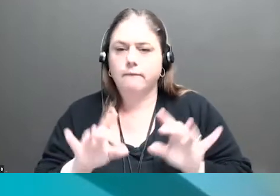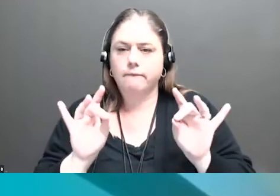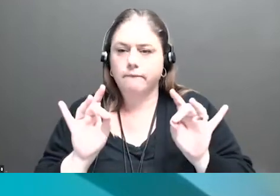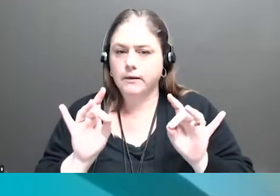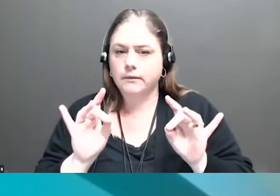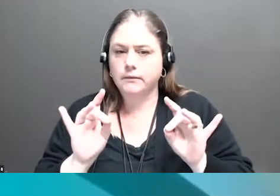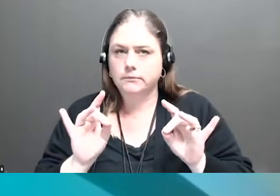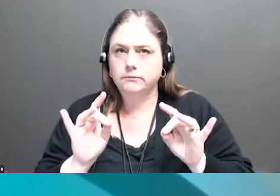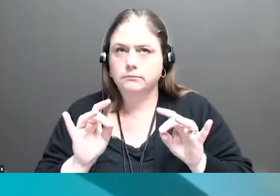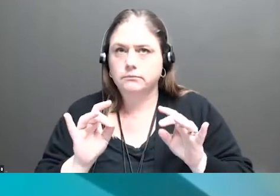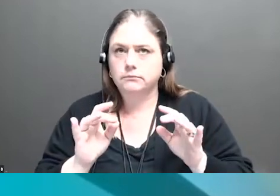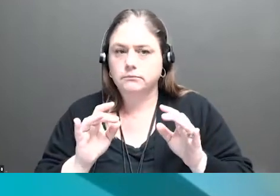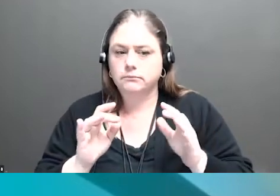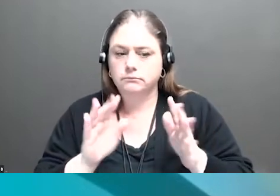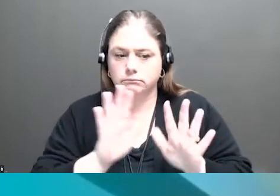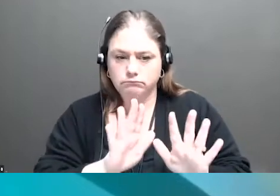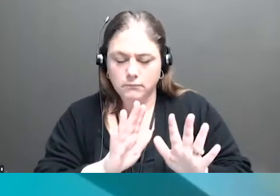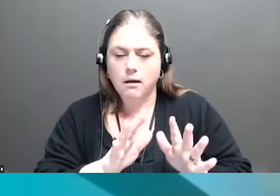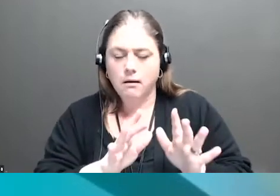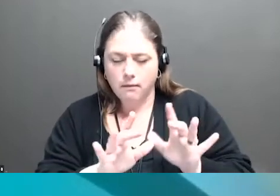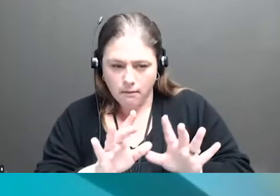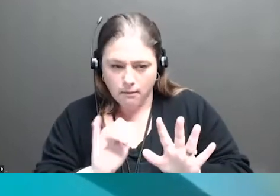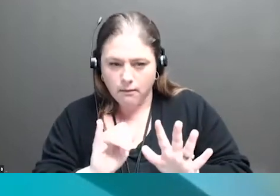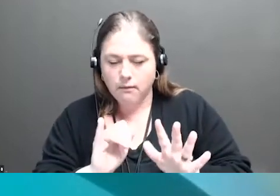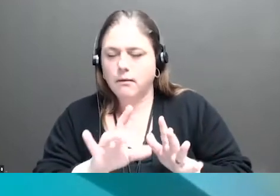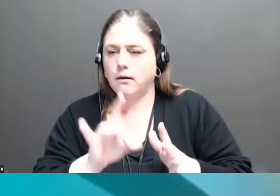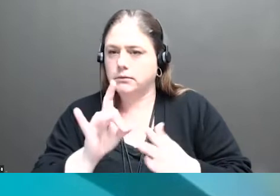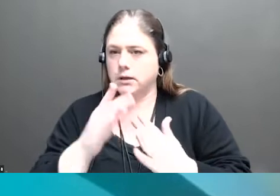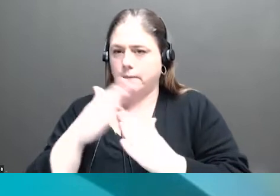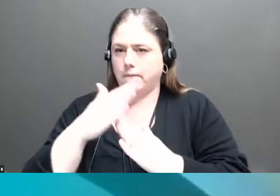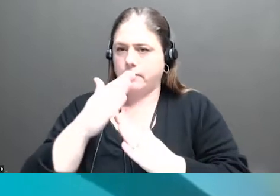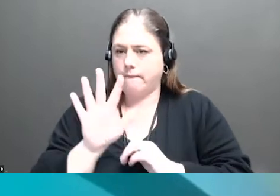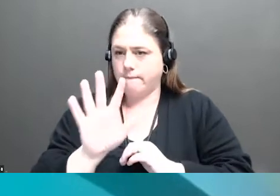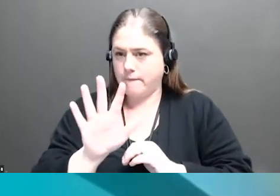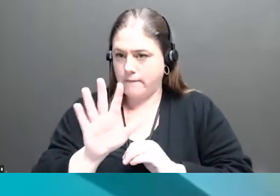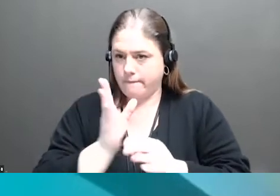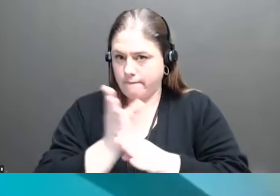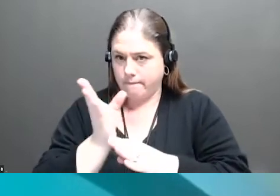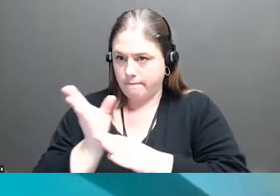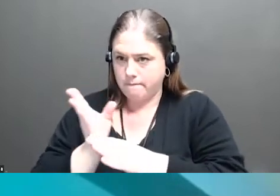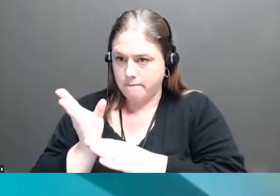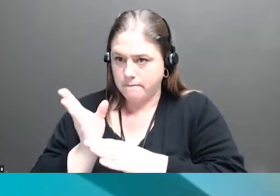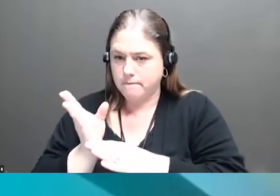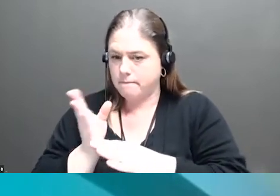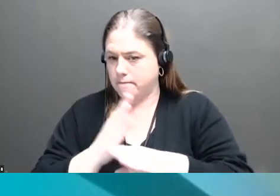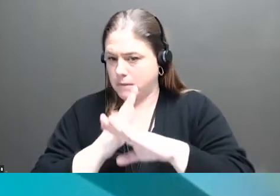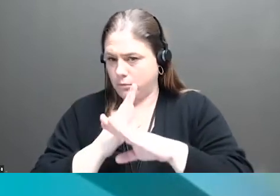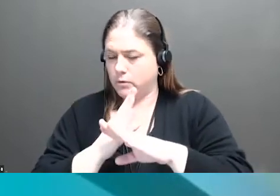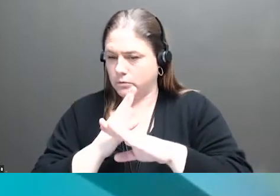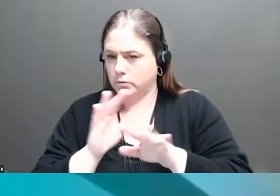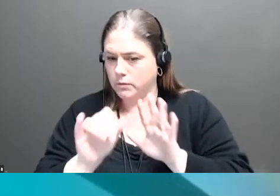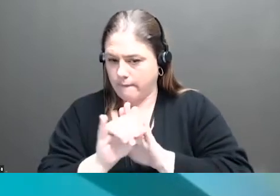identified the top five areas where there were barriers. So from the finding